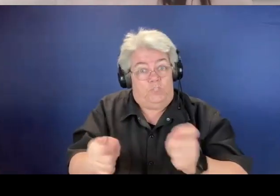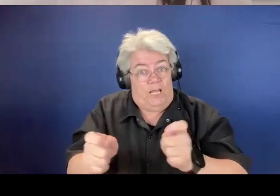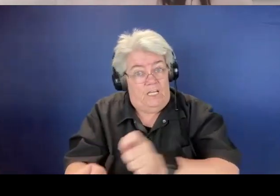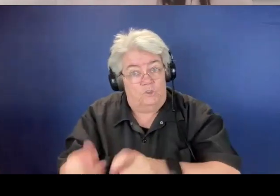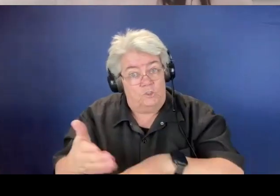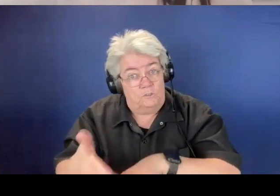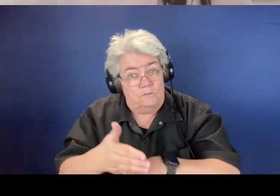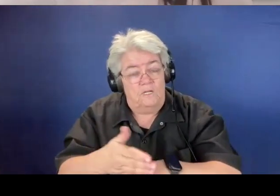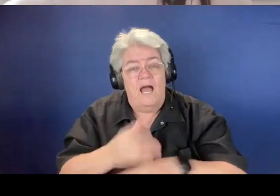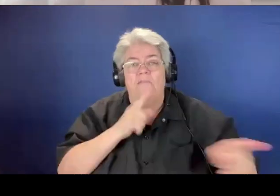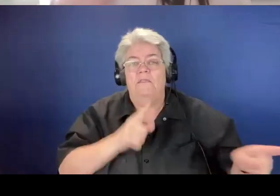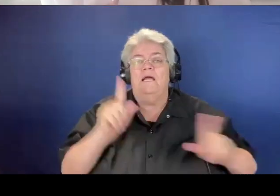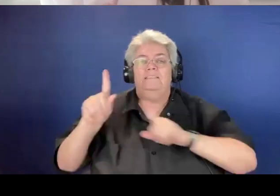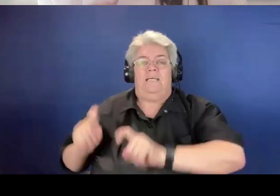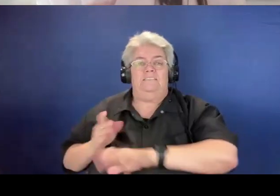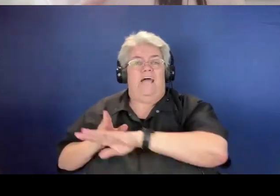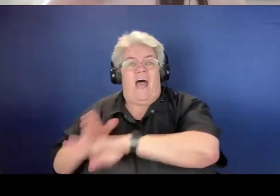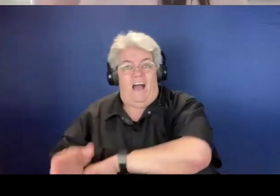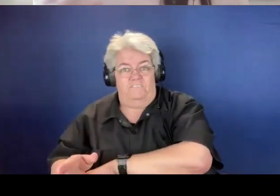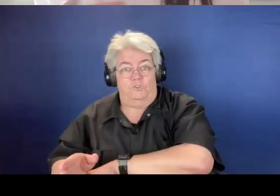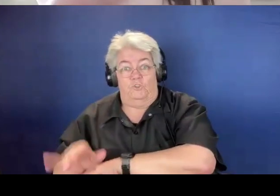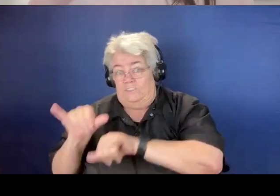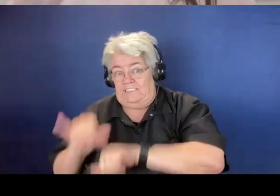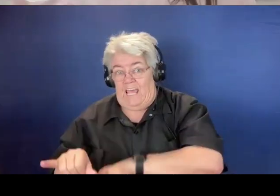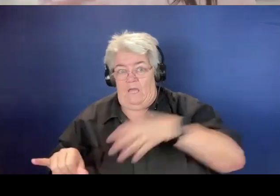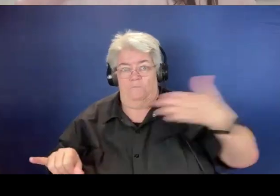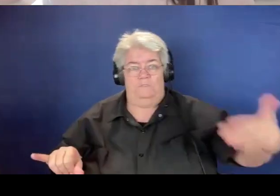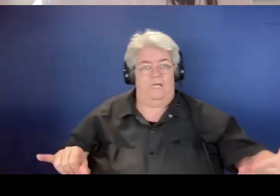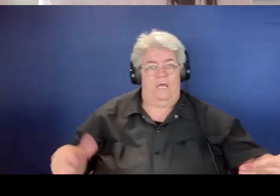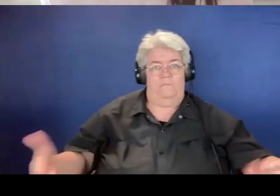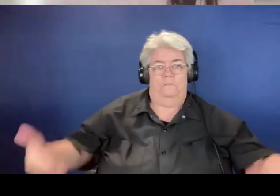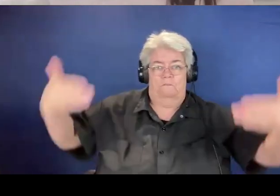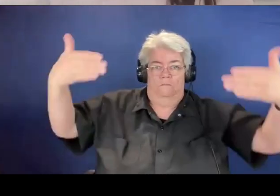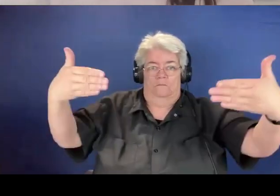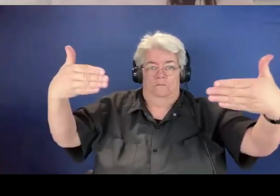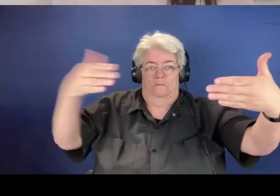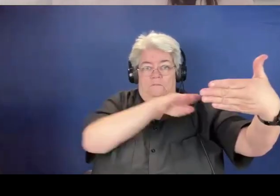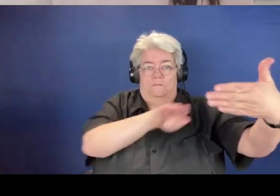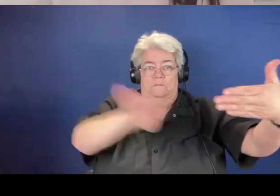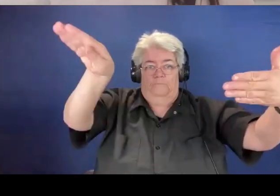So, compare their performance to the pre-test and assess that transfer of strategies.